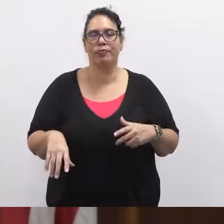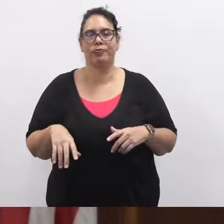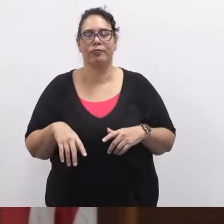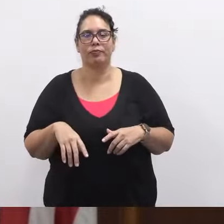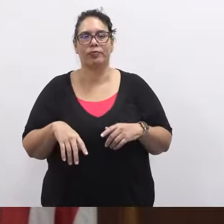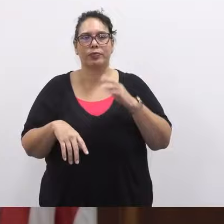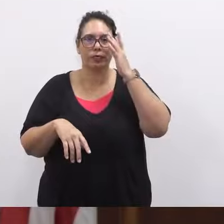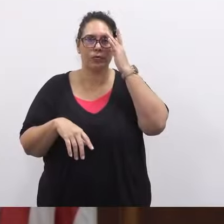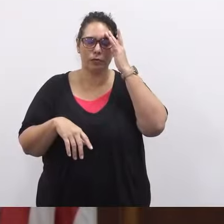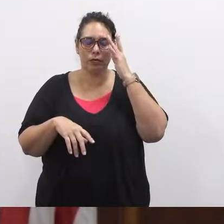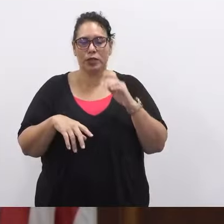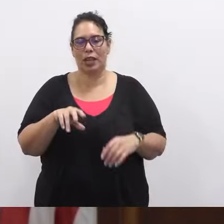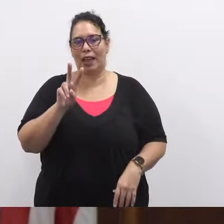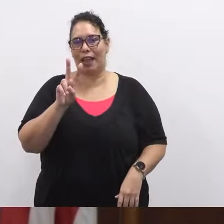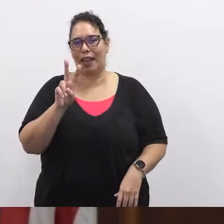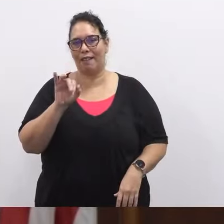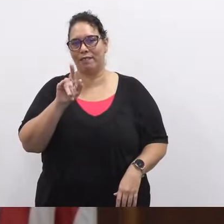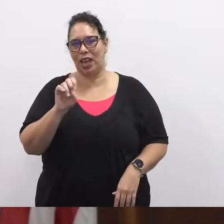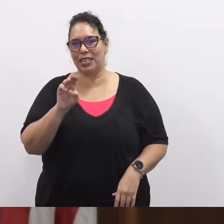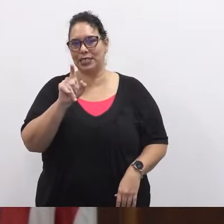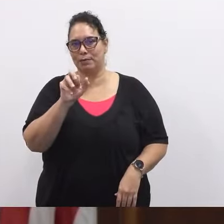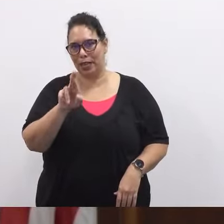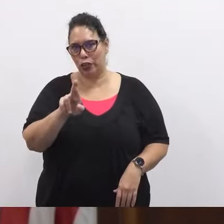along with Vice Mayor Richardson as the narrator